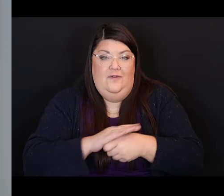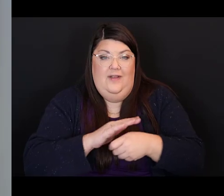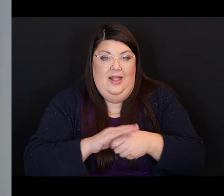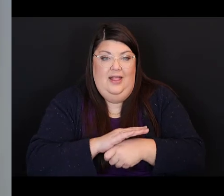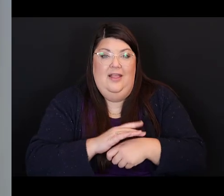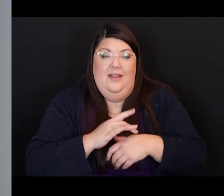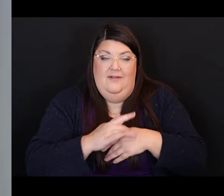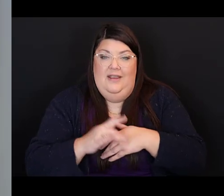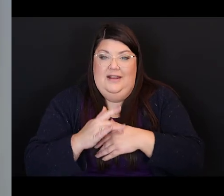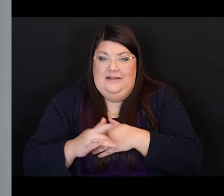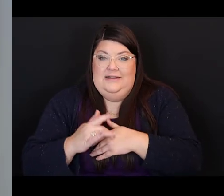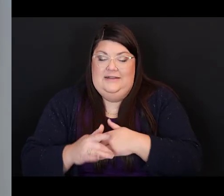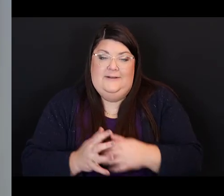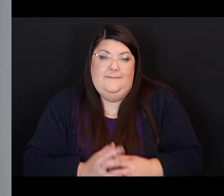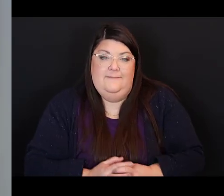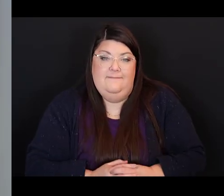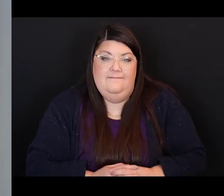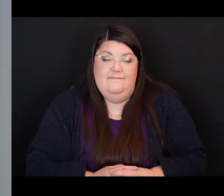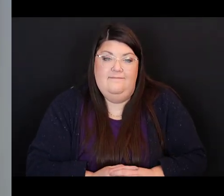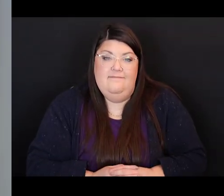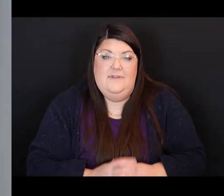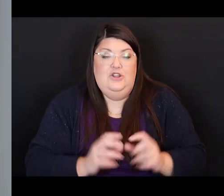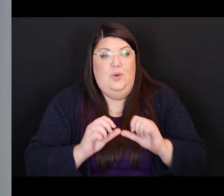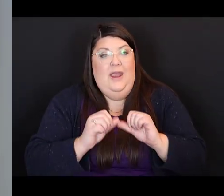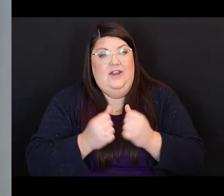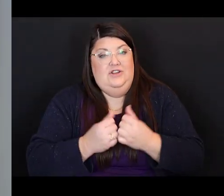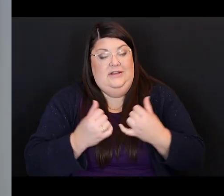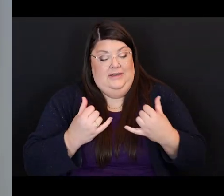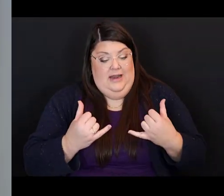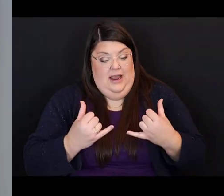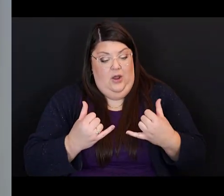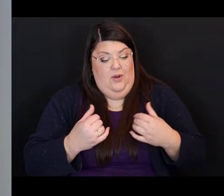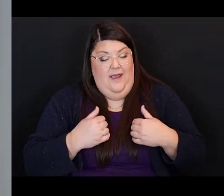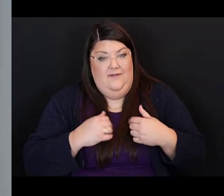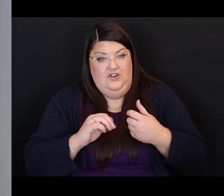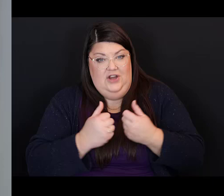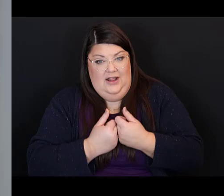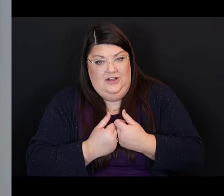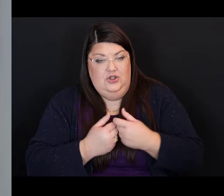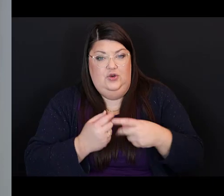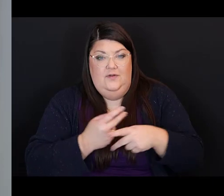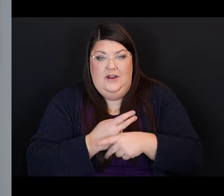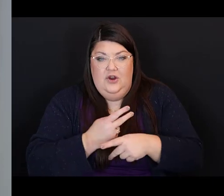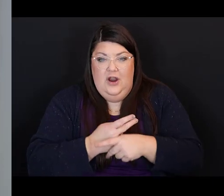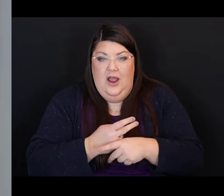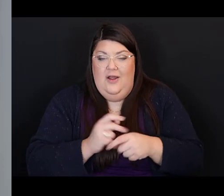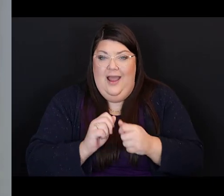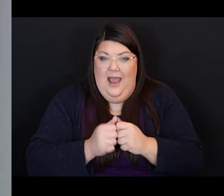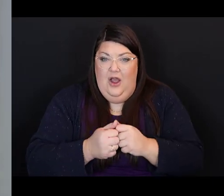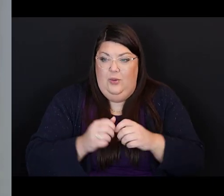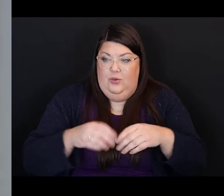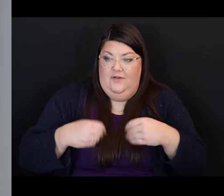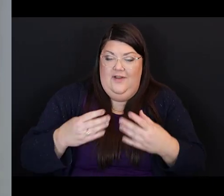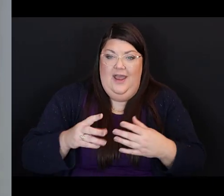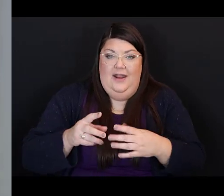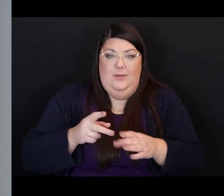to fill some of those vacancies. And so, agencies are now challenged to figure out ways to provide